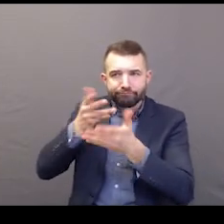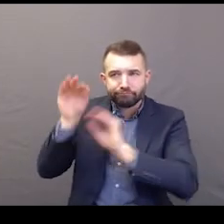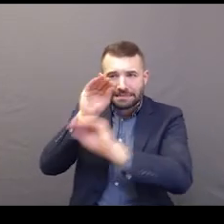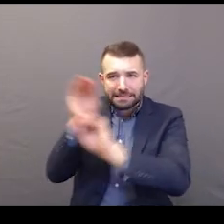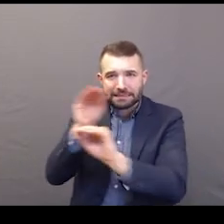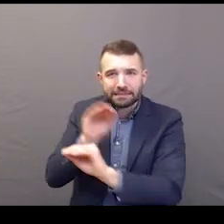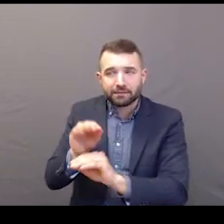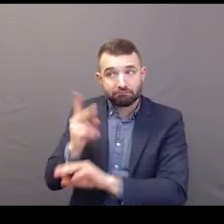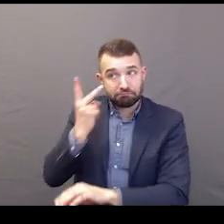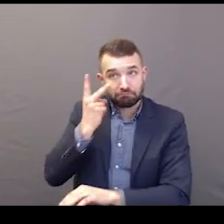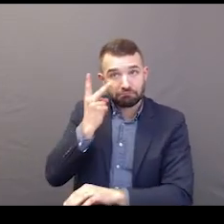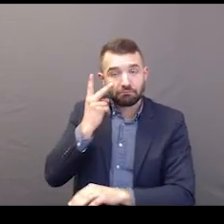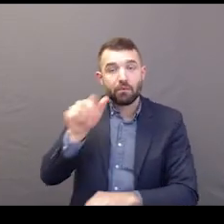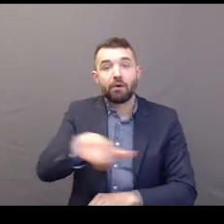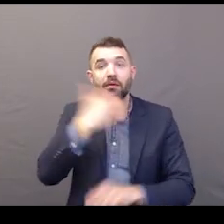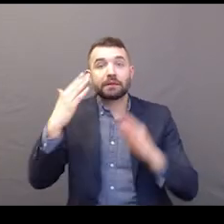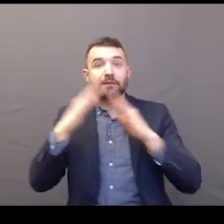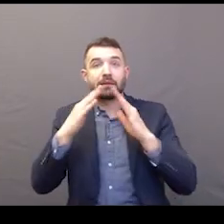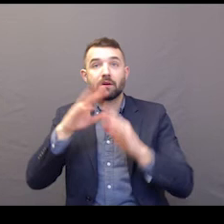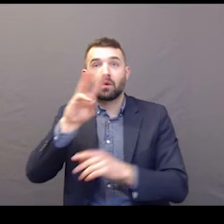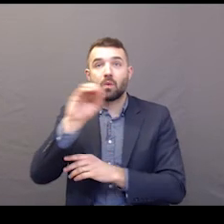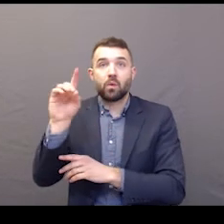To better connect Woodinville commuters with major regional destinations,